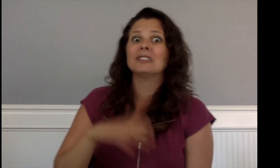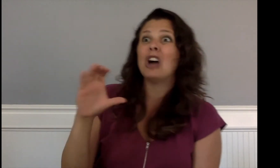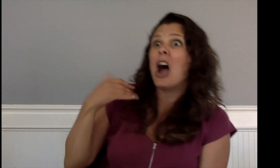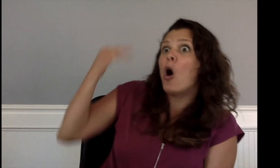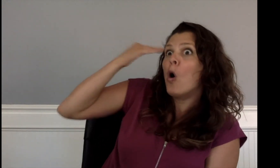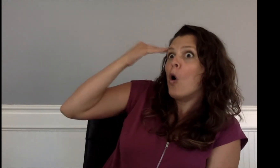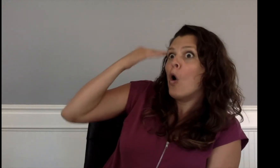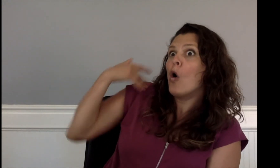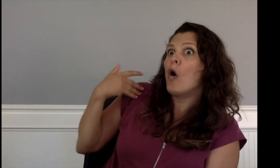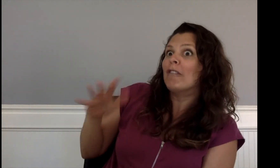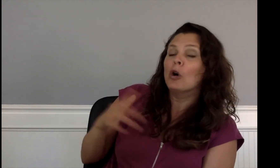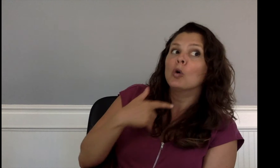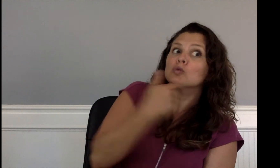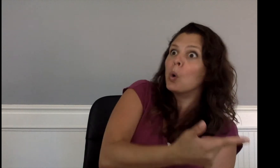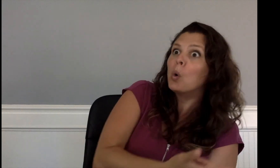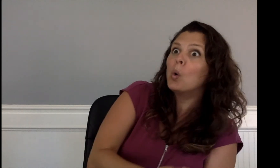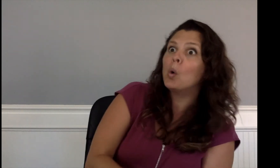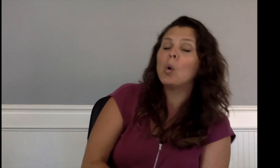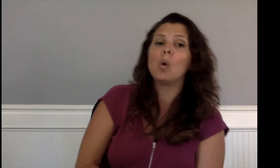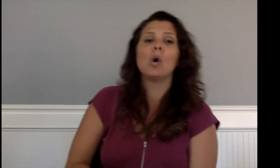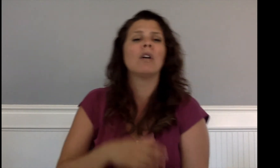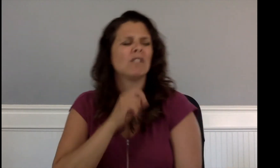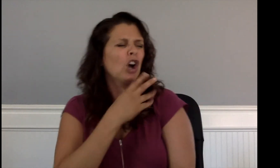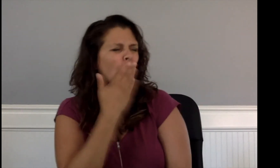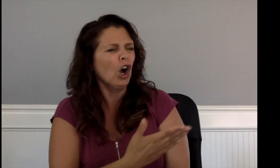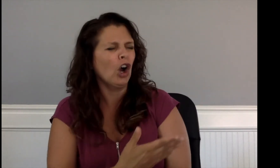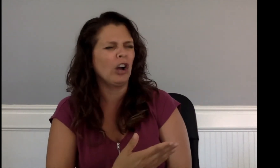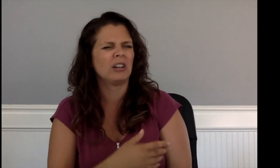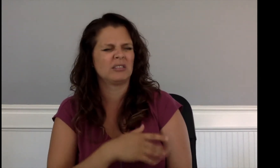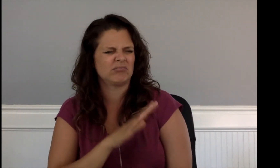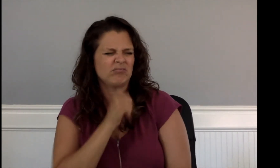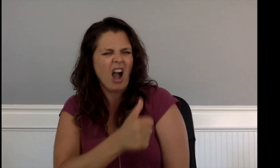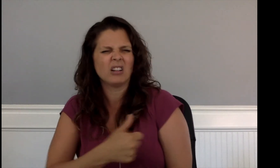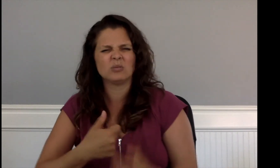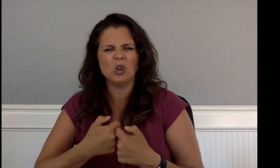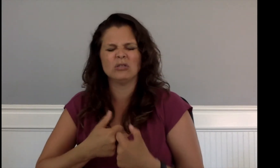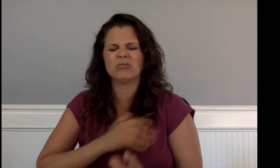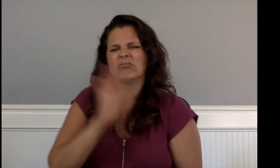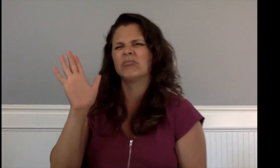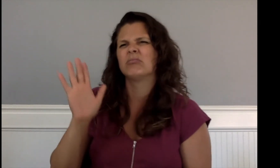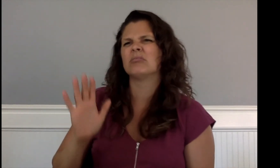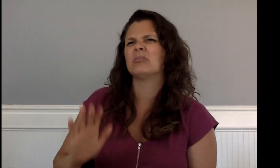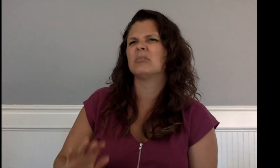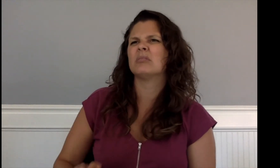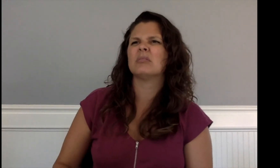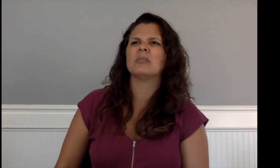"I TOLD HER THAT!!!" "GOOD!!!"